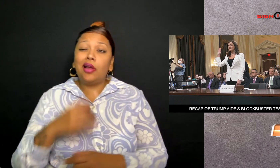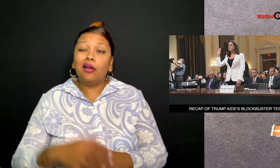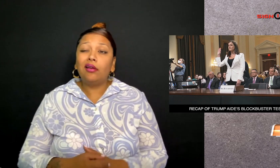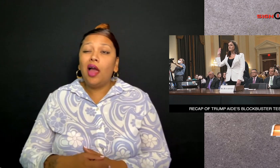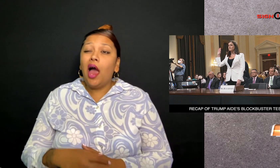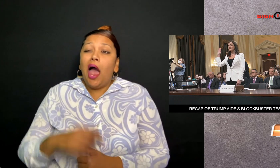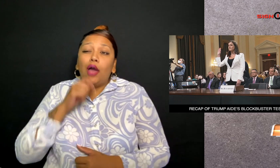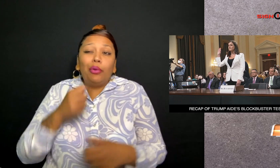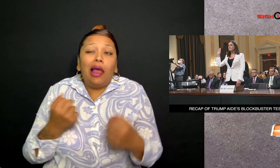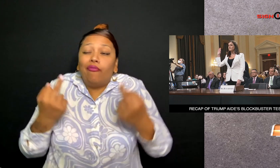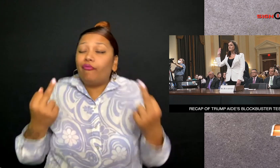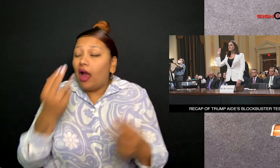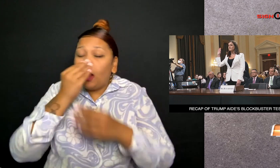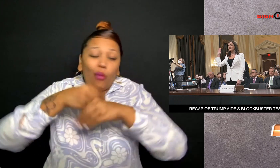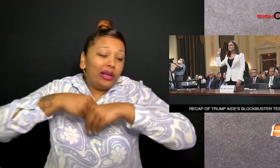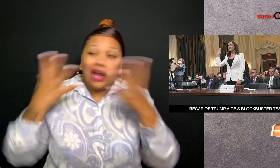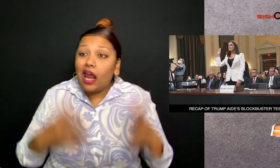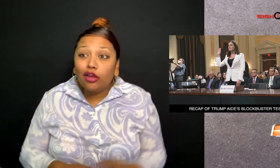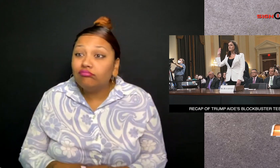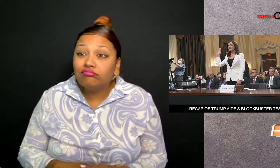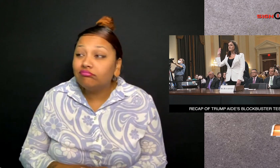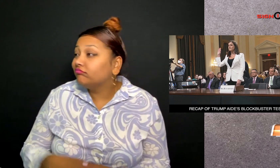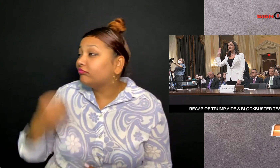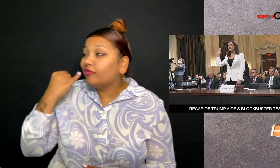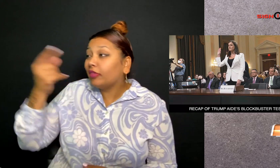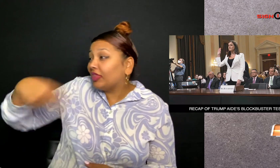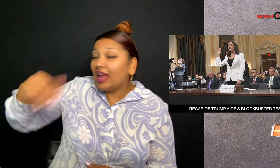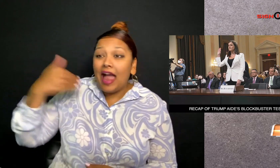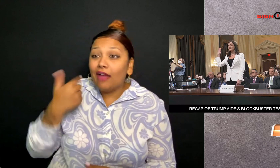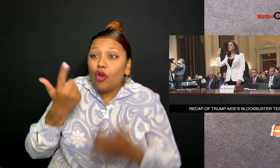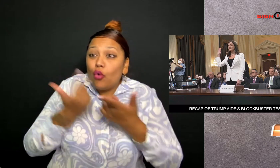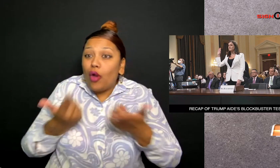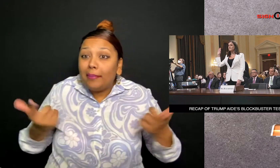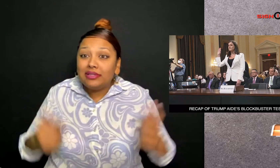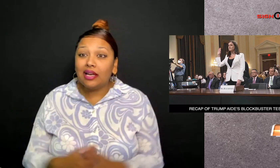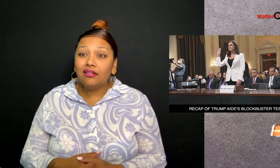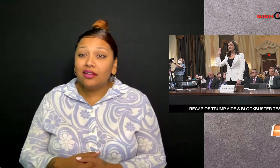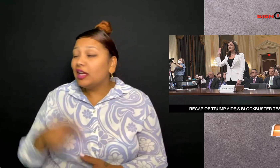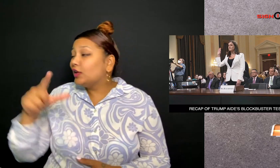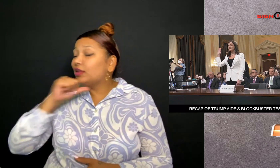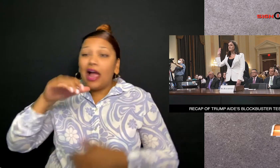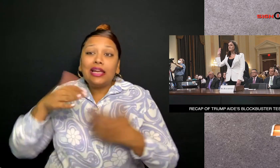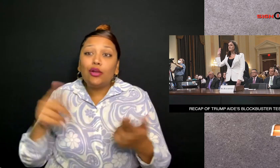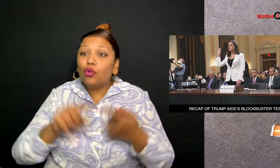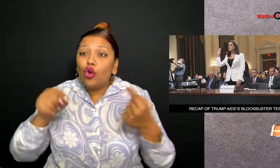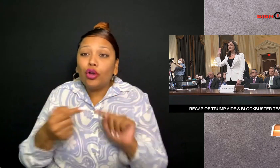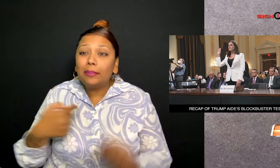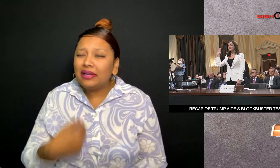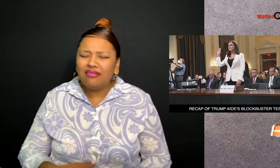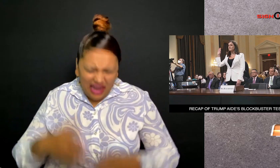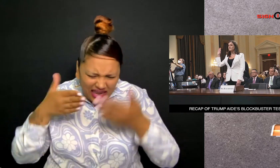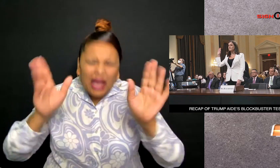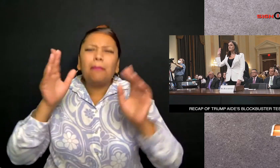don't f***ing care that they have weapons they're not here to hurt me let my people